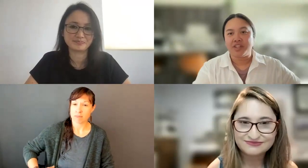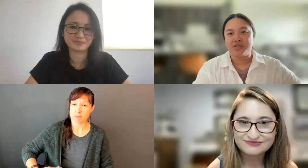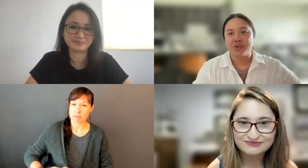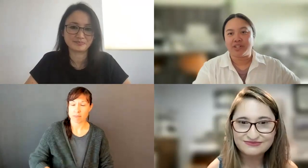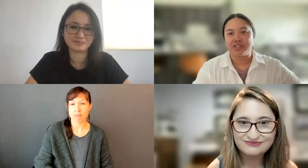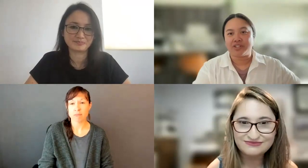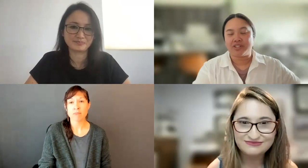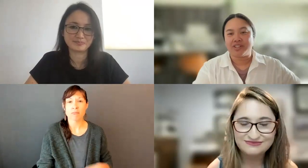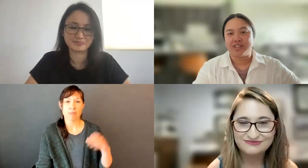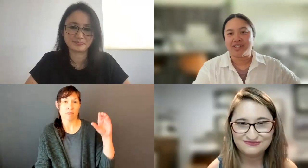Thank you so much.